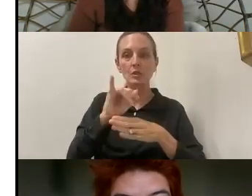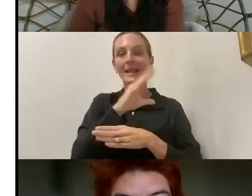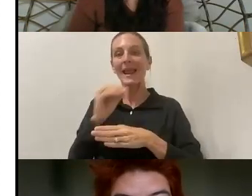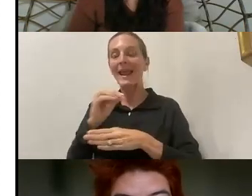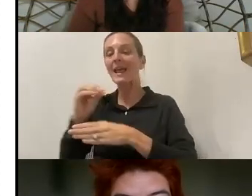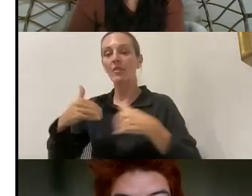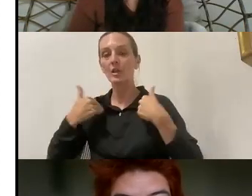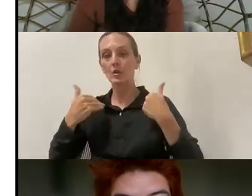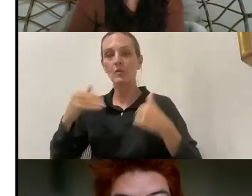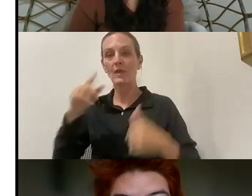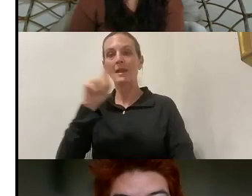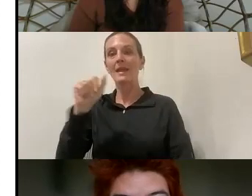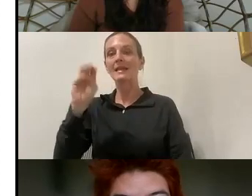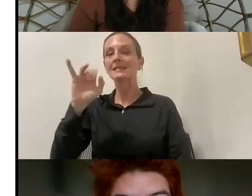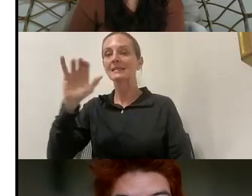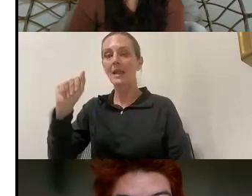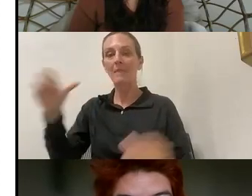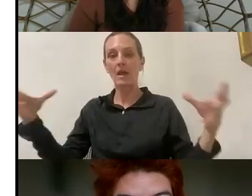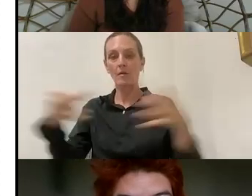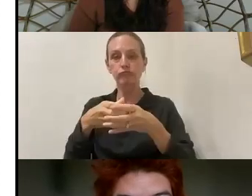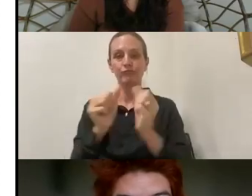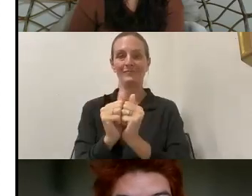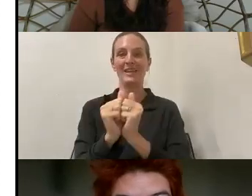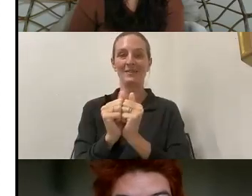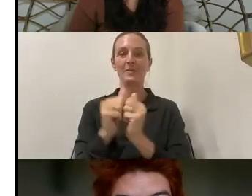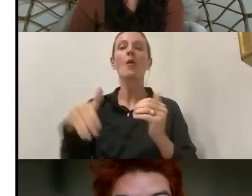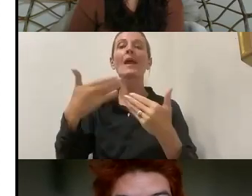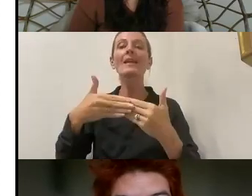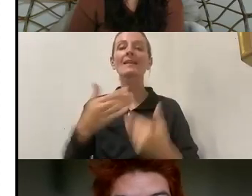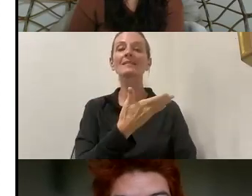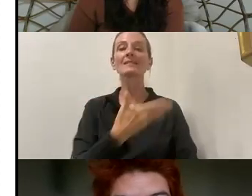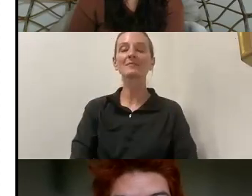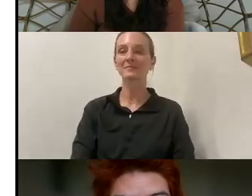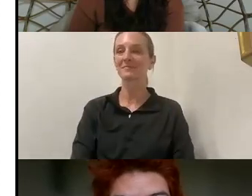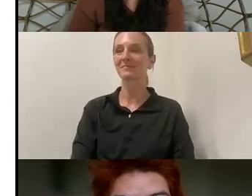And we can go to the next slide. So this is our wonderful climate team.